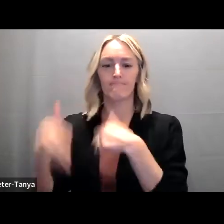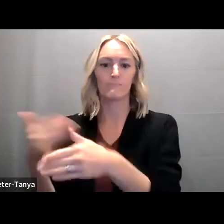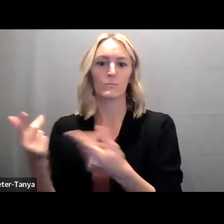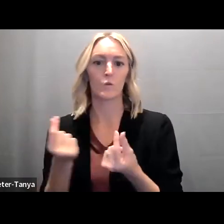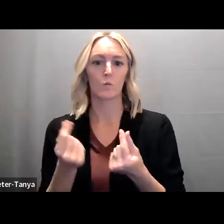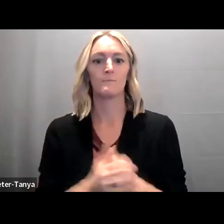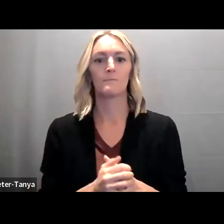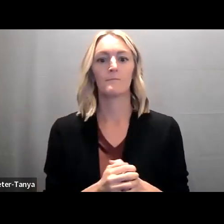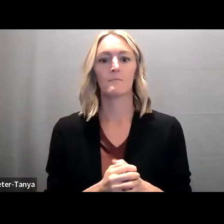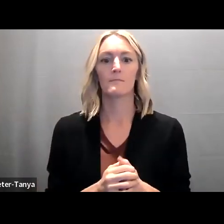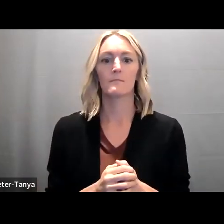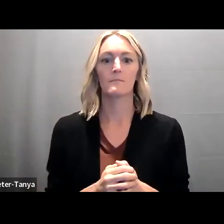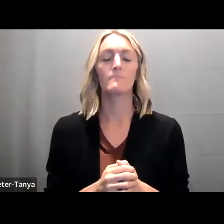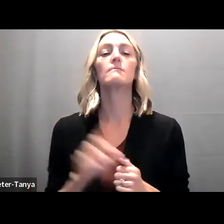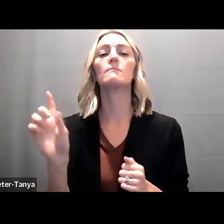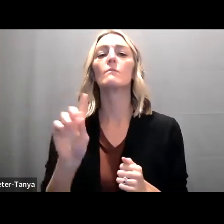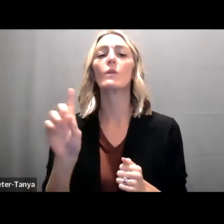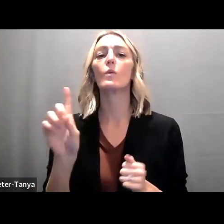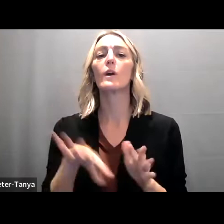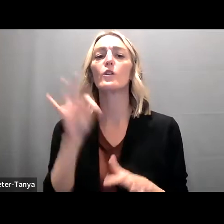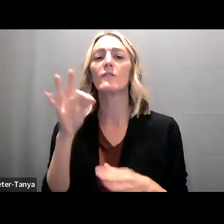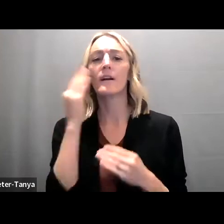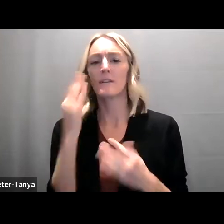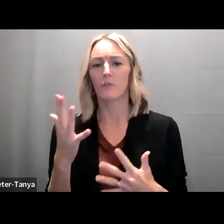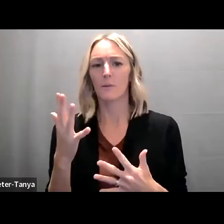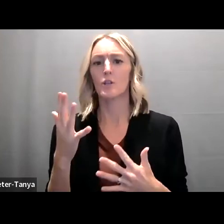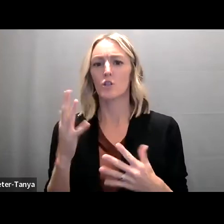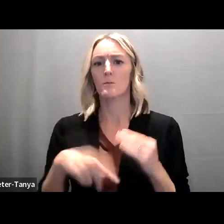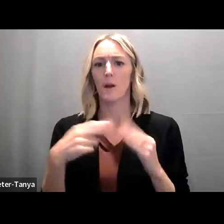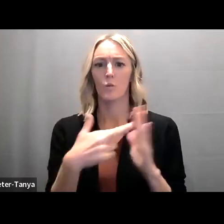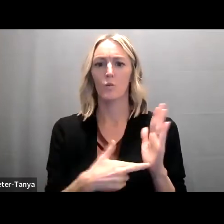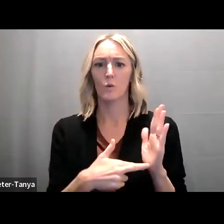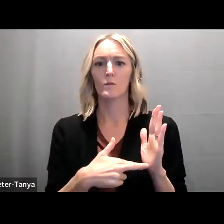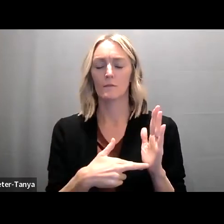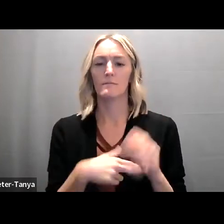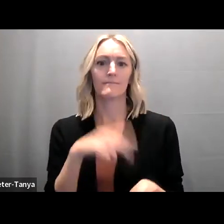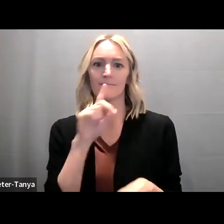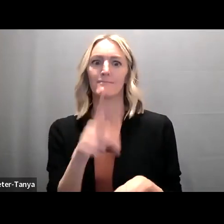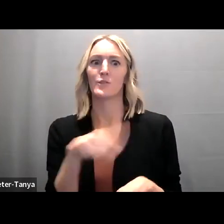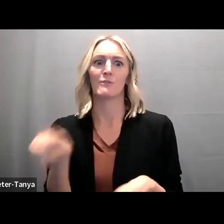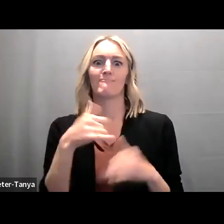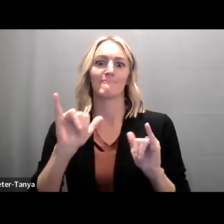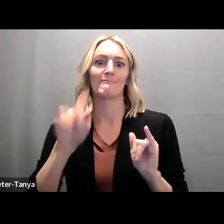And where do you find information on this rule? So there probably be lots you still need to learn if this is new for you.